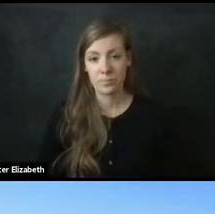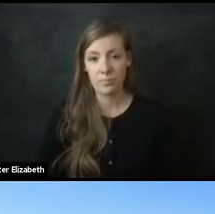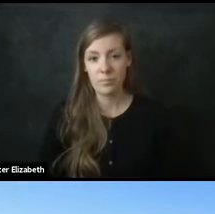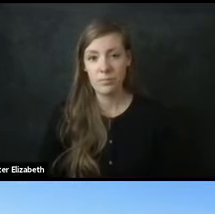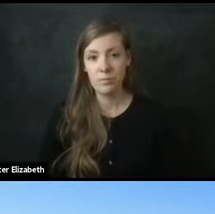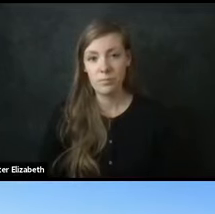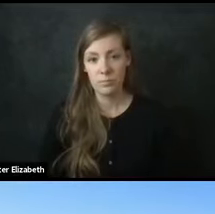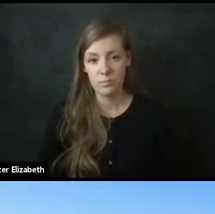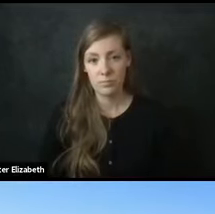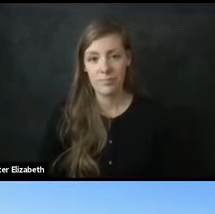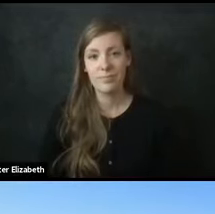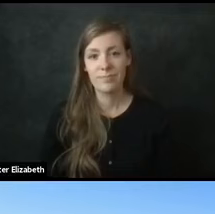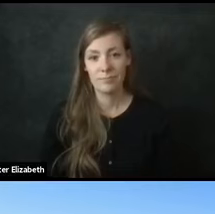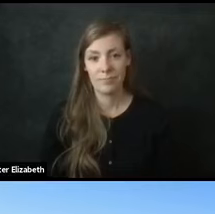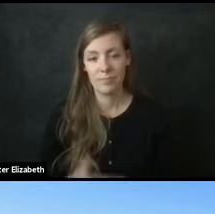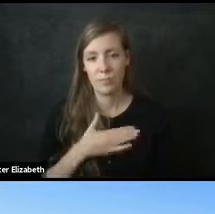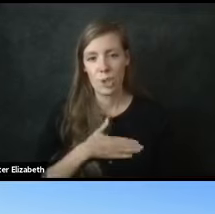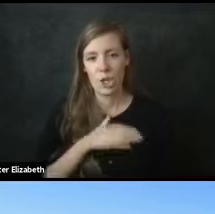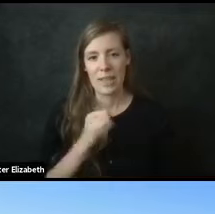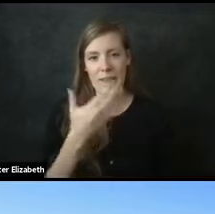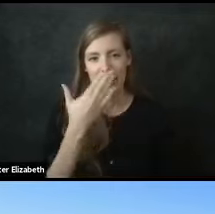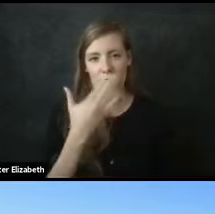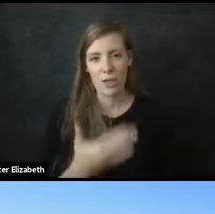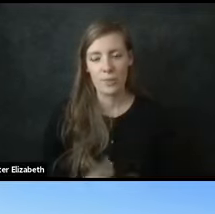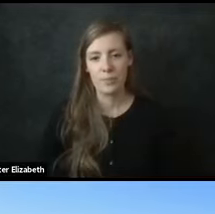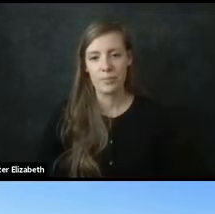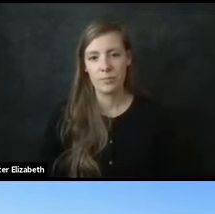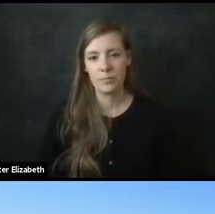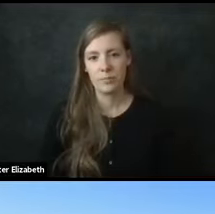Great. I appreciate that. Let's take a question for